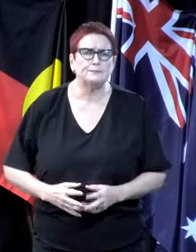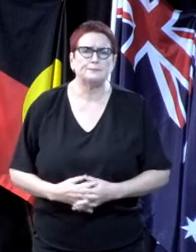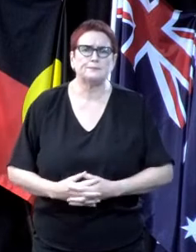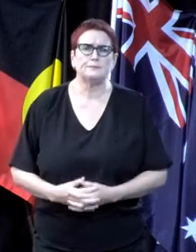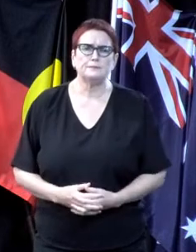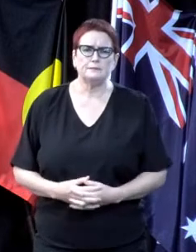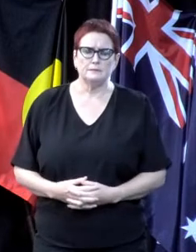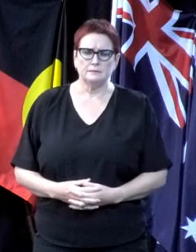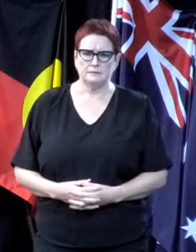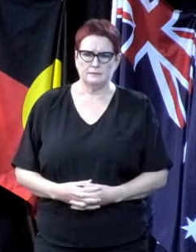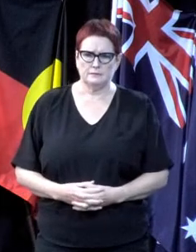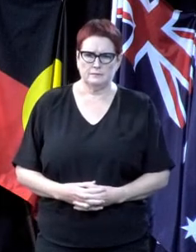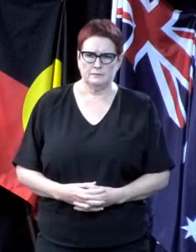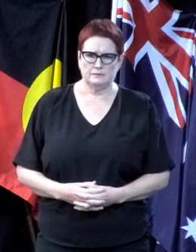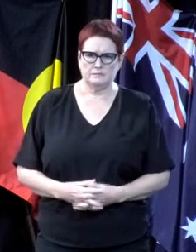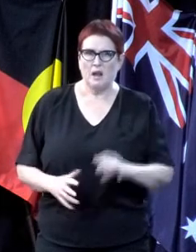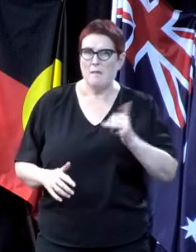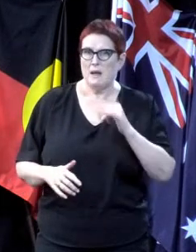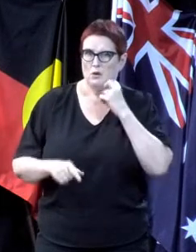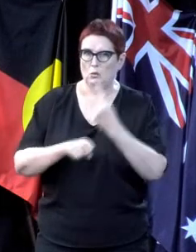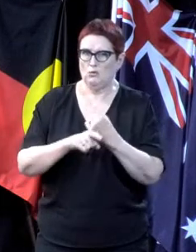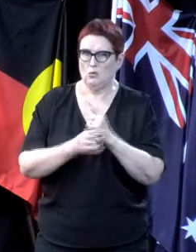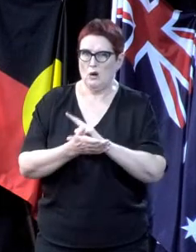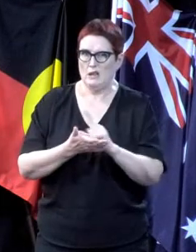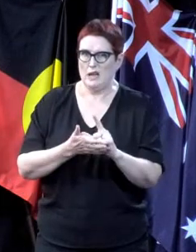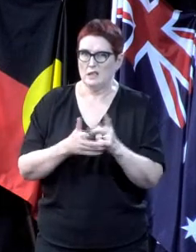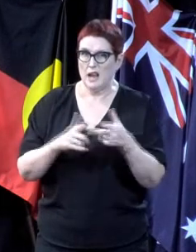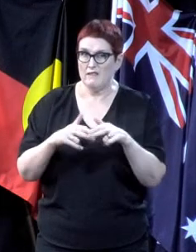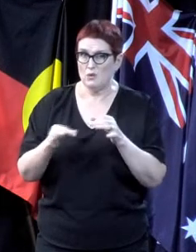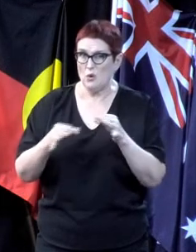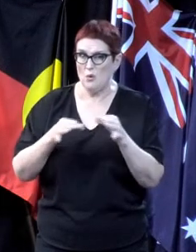and you may be going to come to this. And if you are, I won't. That's fine. Go ahead.